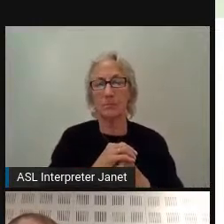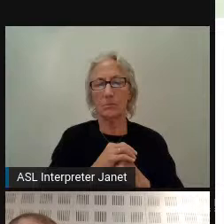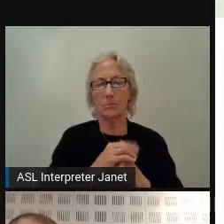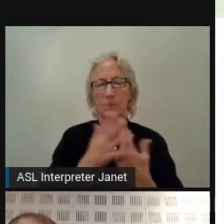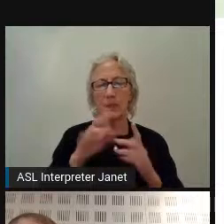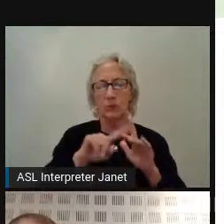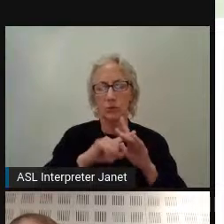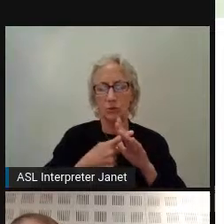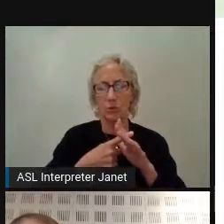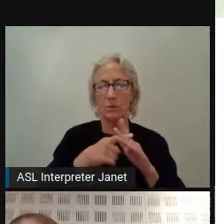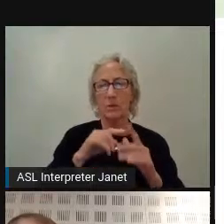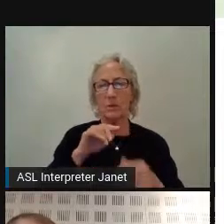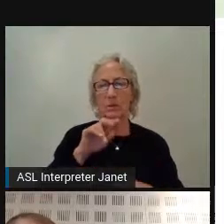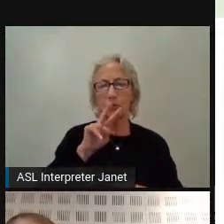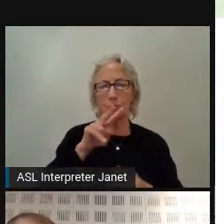national implementation of the E you legislation